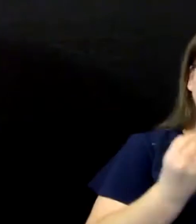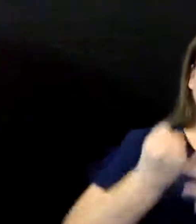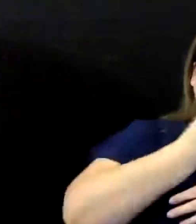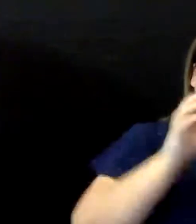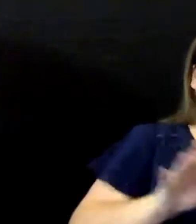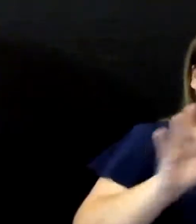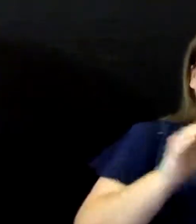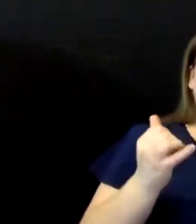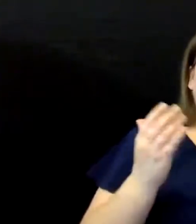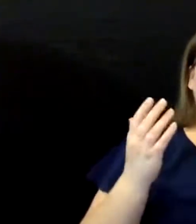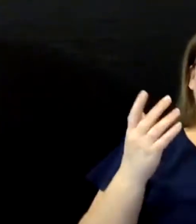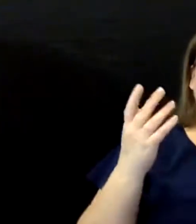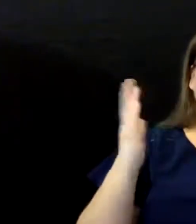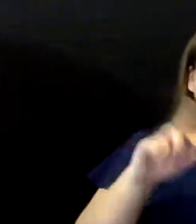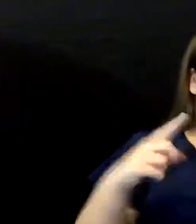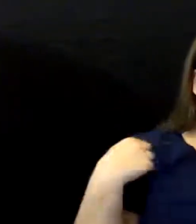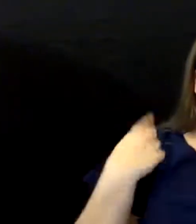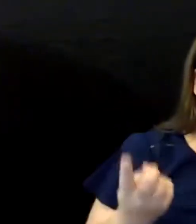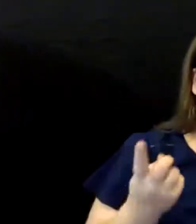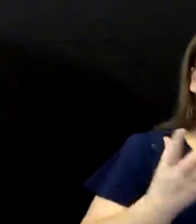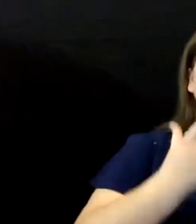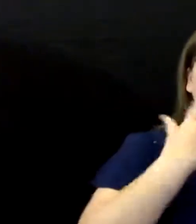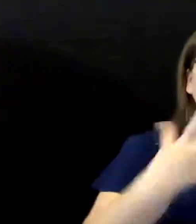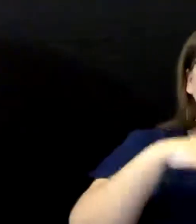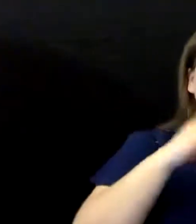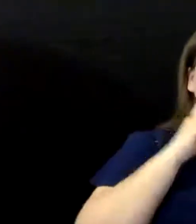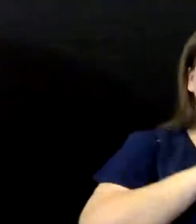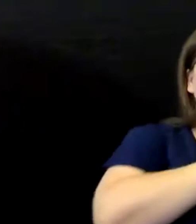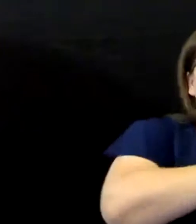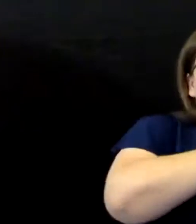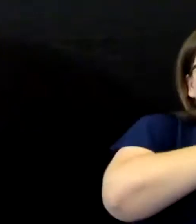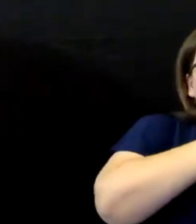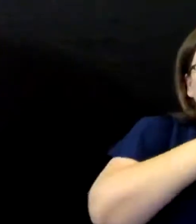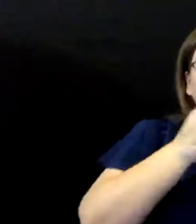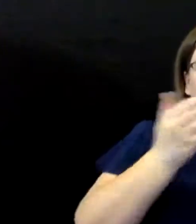thanks to folks who have joined us for other parts of the series so far, and stay tuned for more.